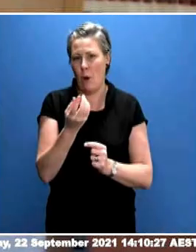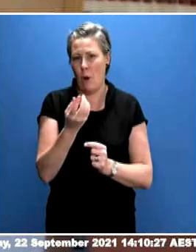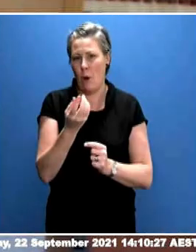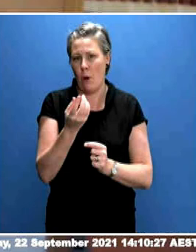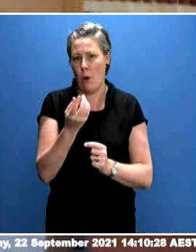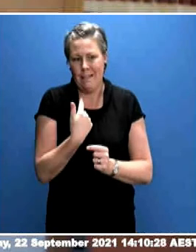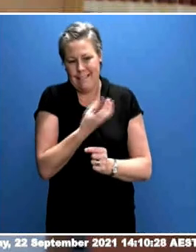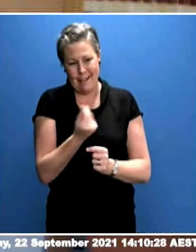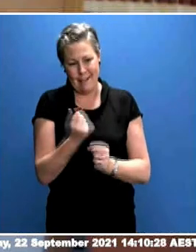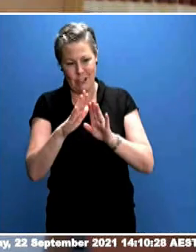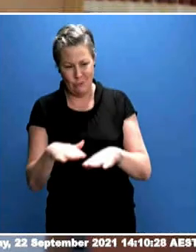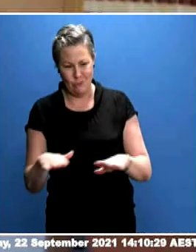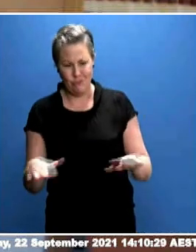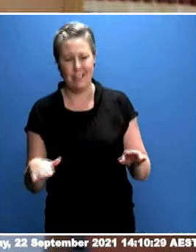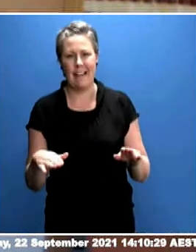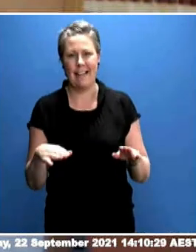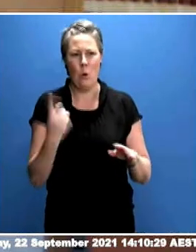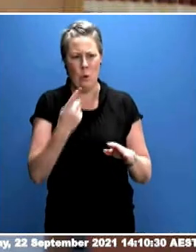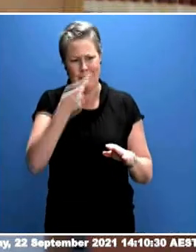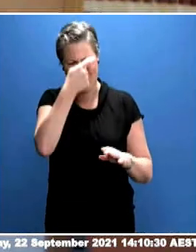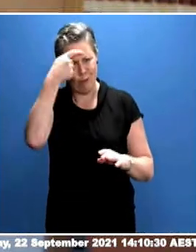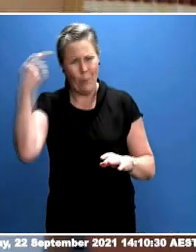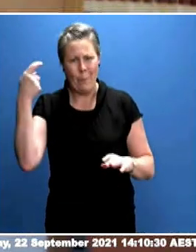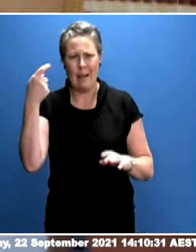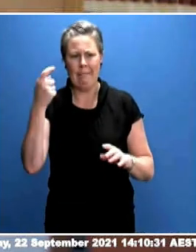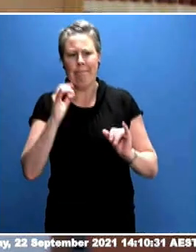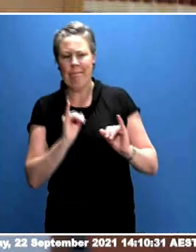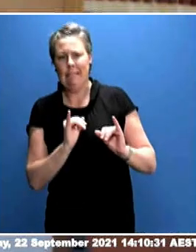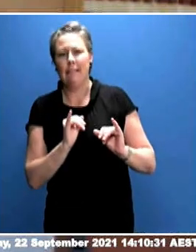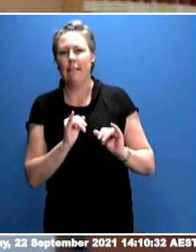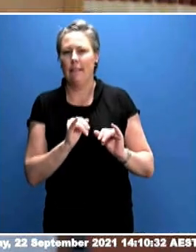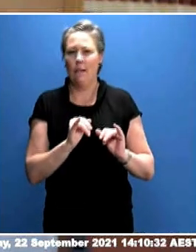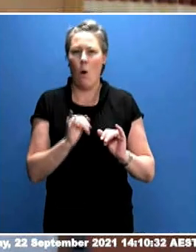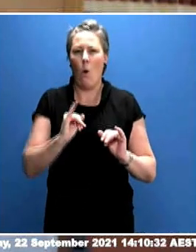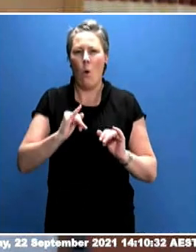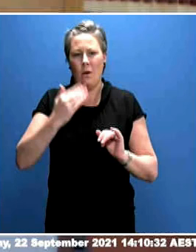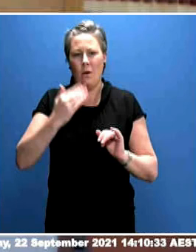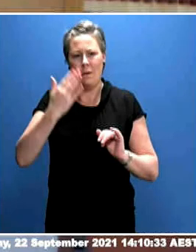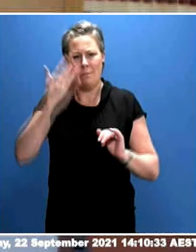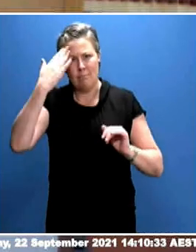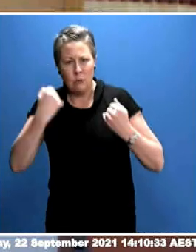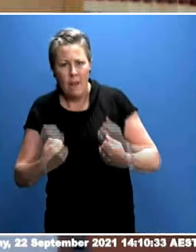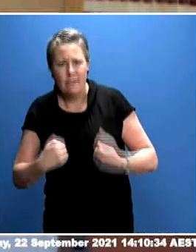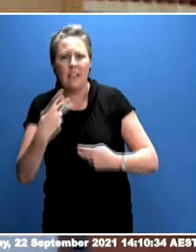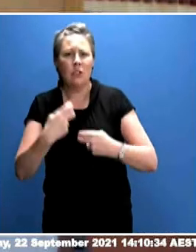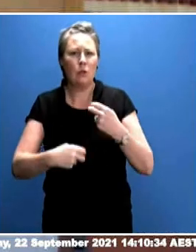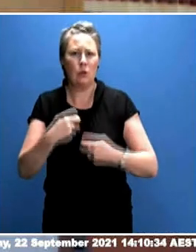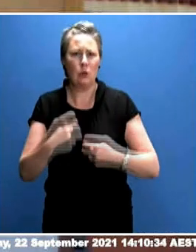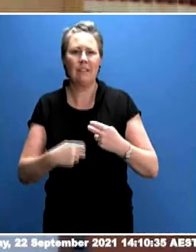particularly complex trauma presentations and psychosocial issues that are in our children in care.